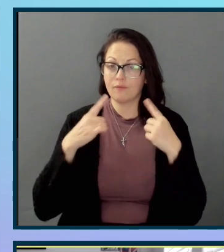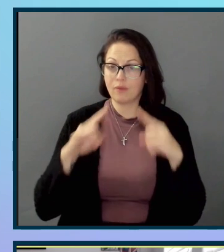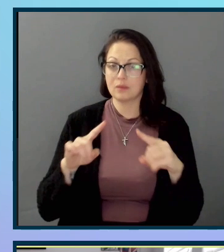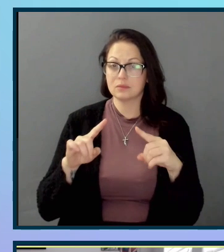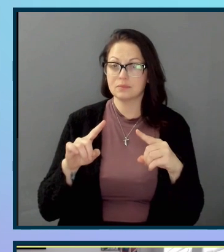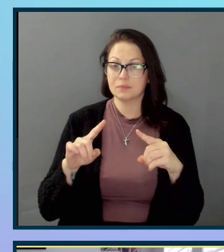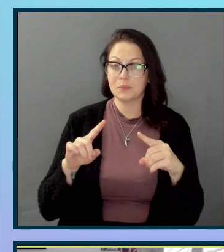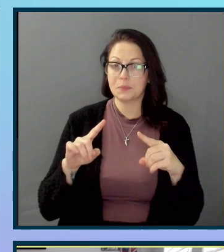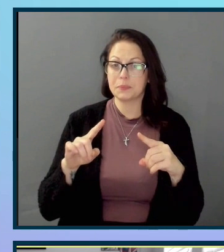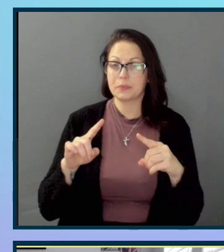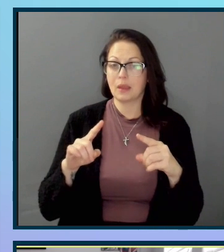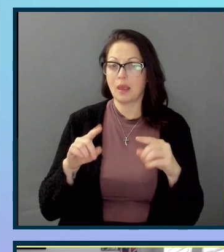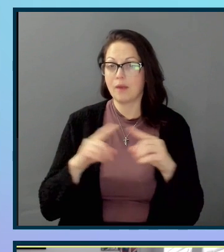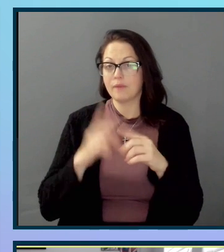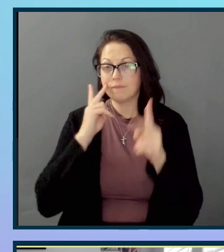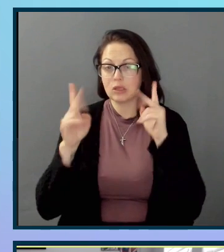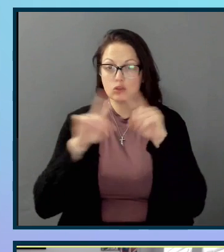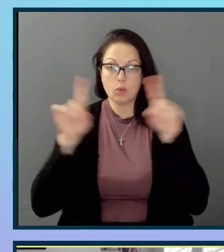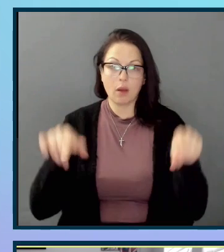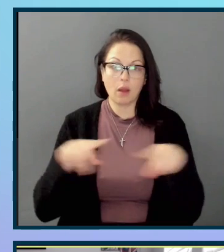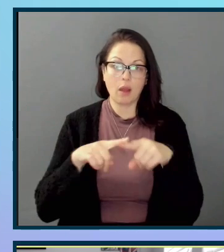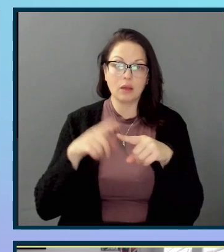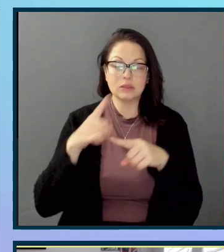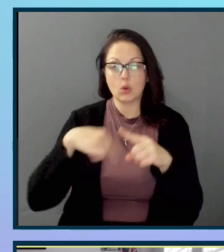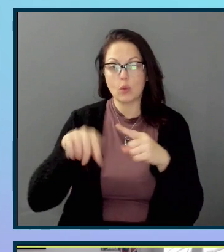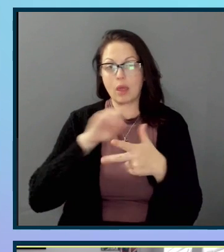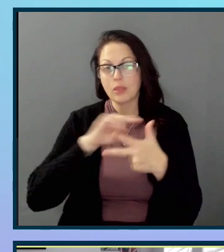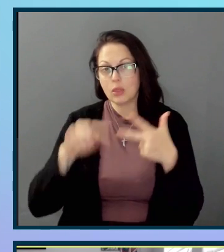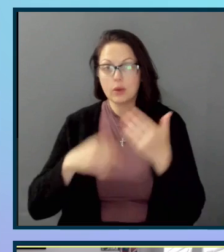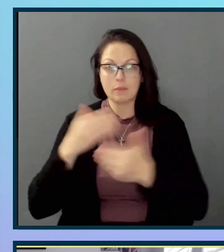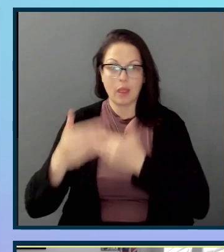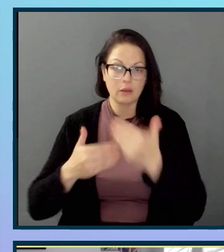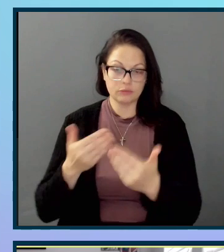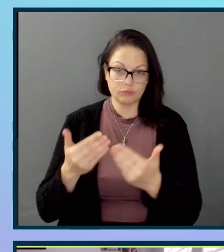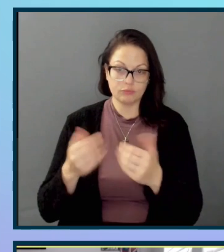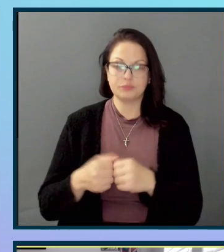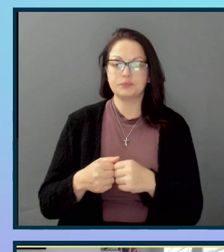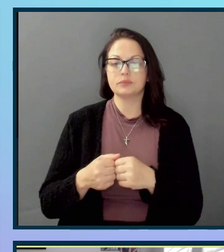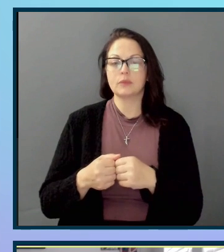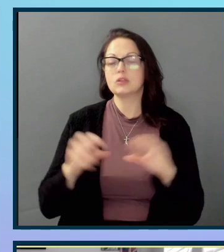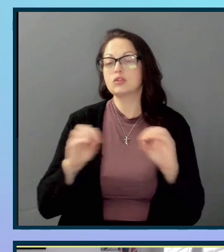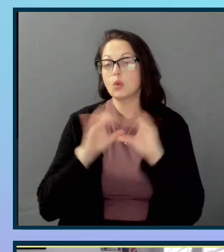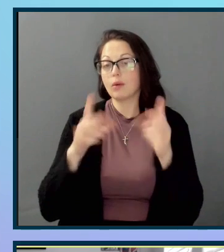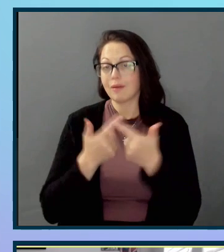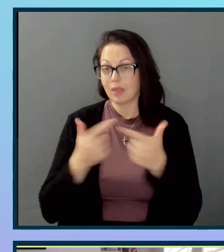around each of the three patterns that I'm highlighting on the slide. So clear language is a title.